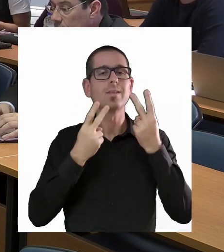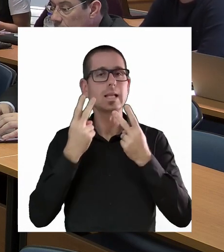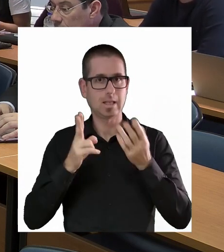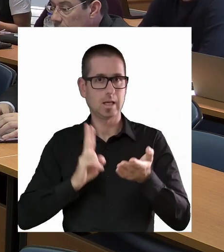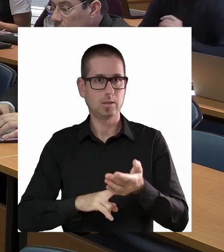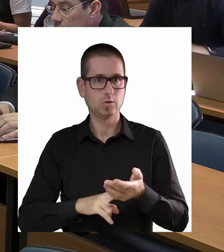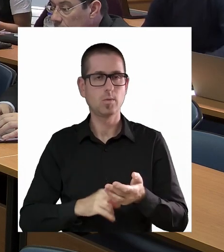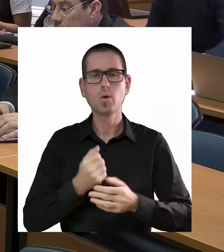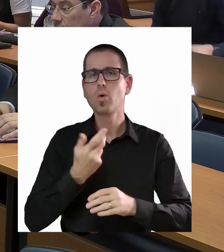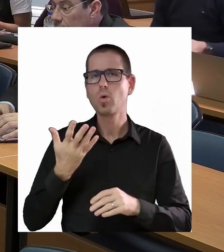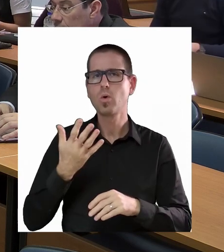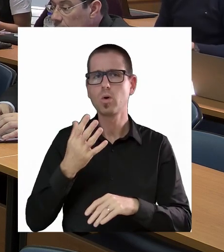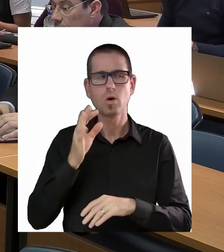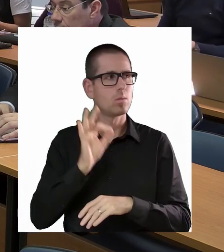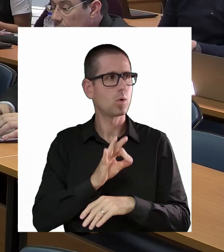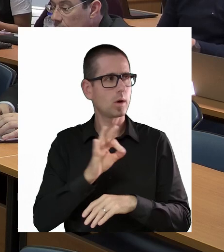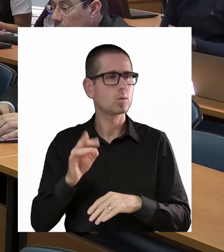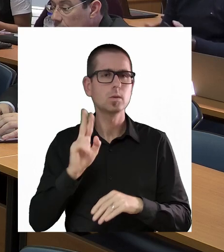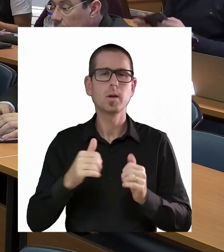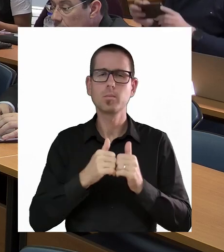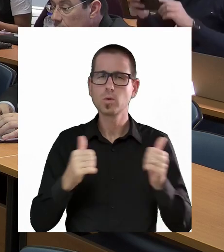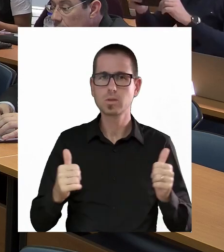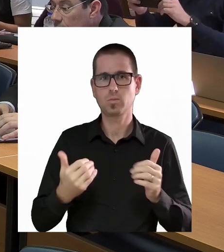did you make especially for disabled person?